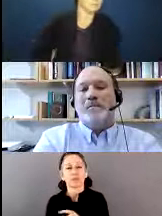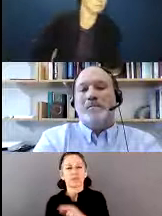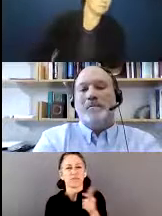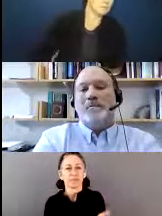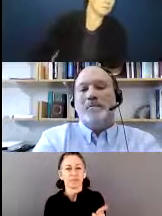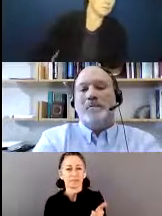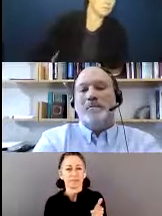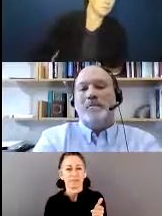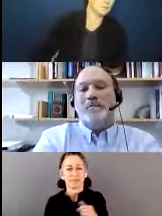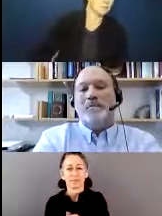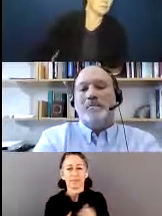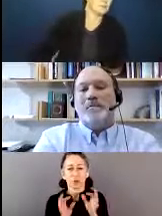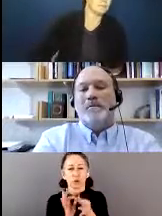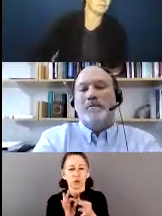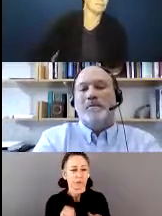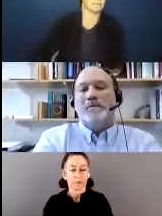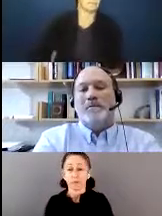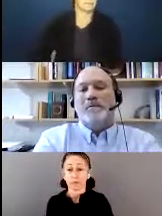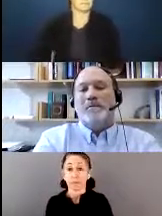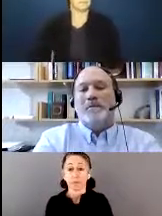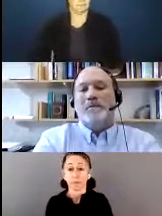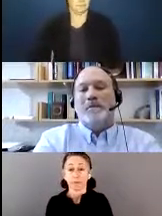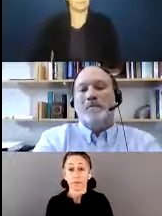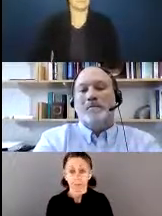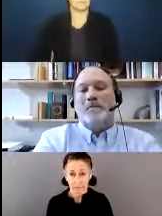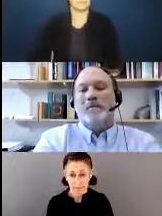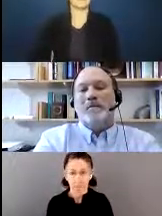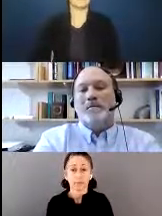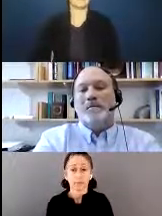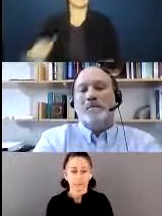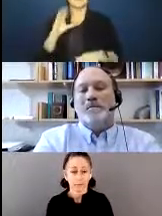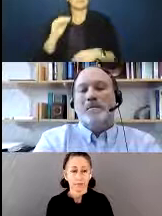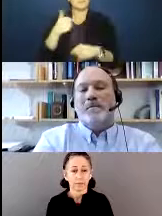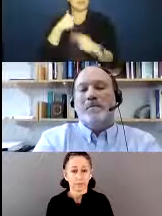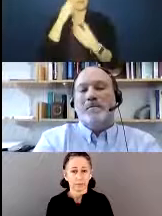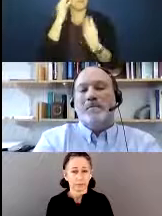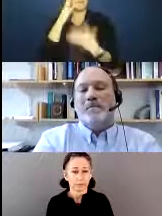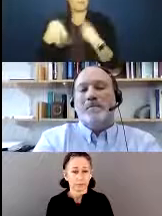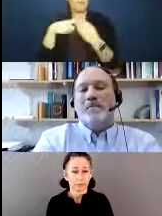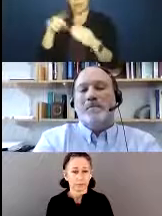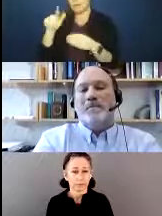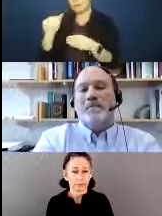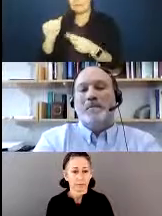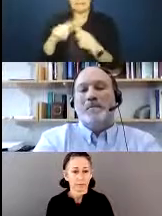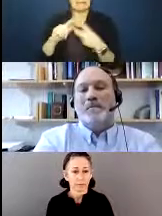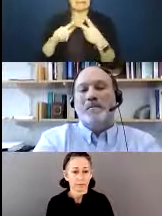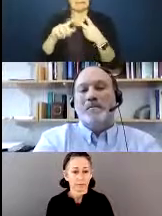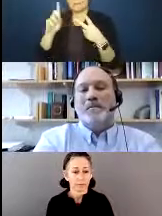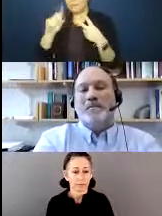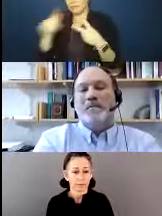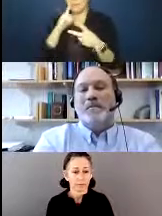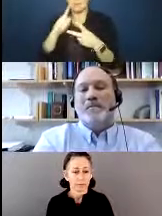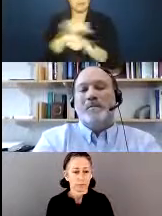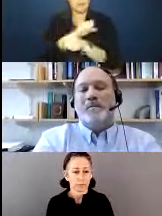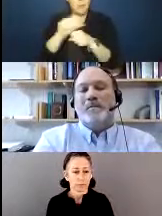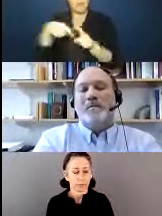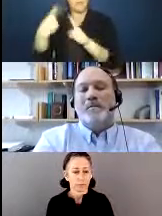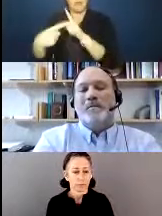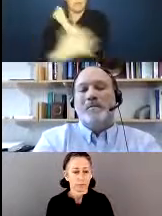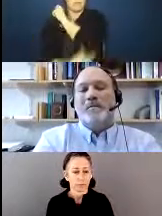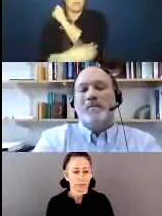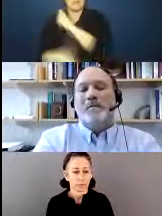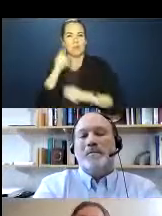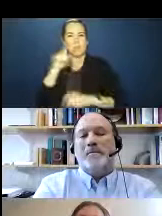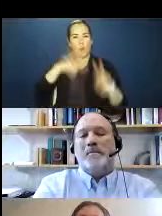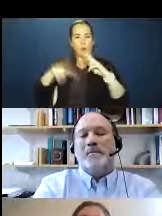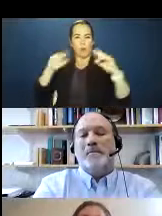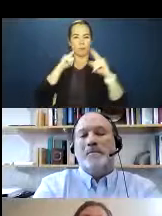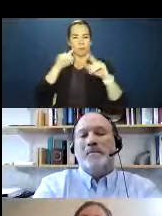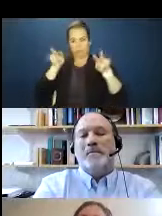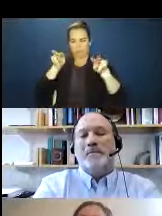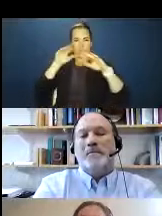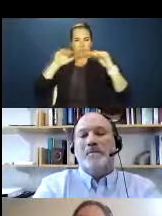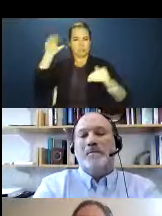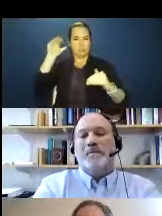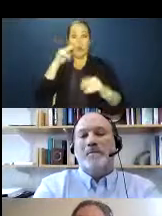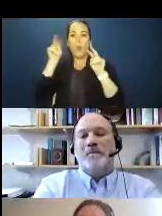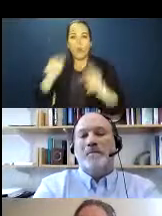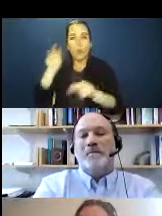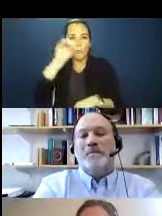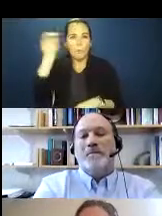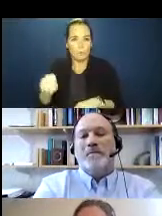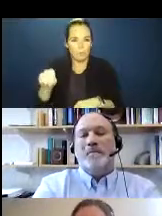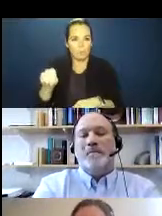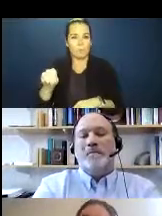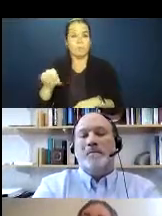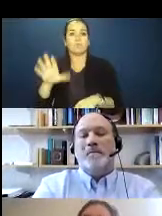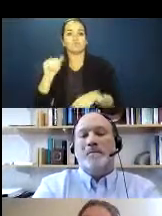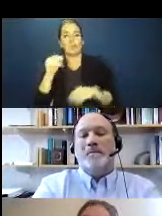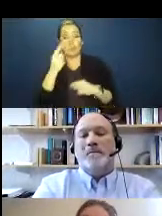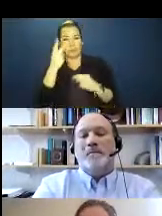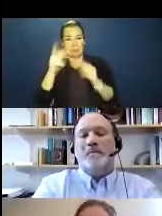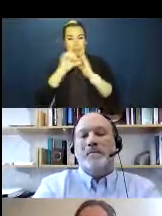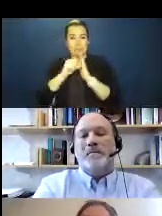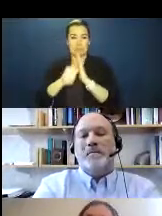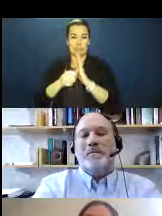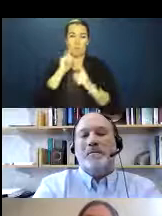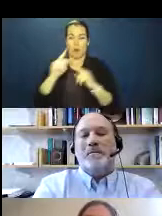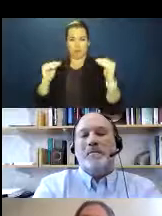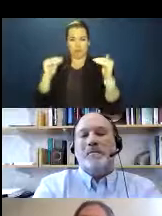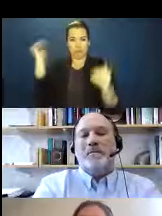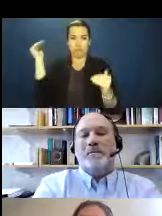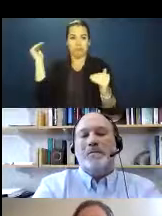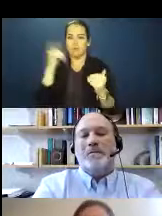more densely populated, as well. I just noted we have a live question that asks about how we can use results, particularly the state-level reports to talk to local-level legislators to provide better opportunities for people with disabilities was the question. So, I mean